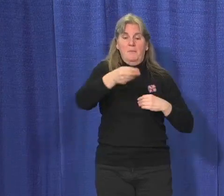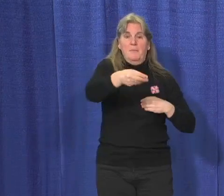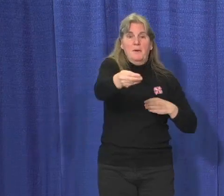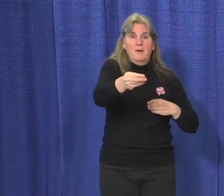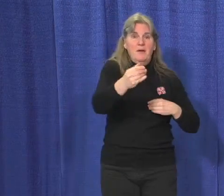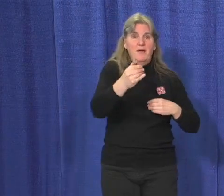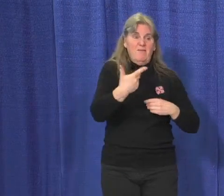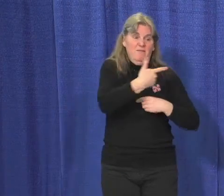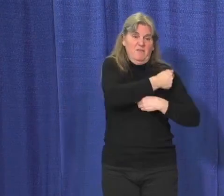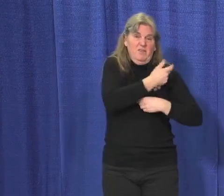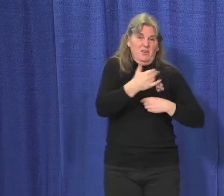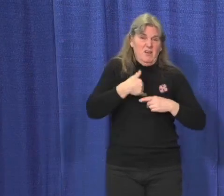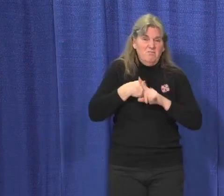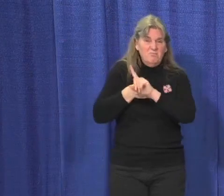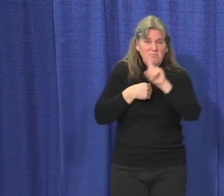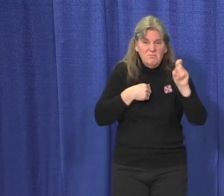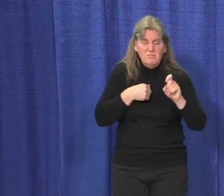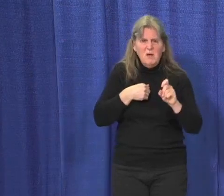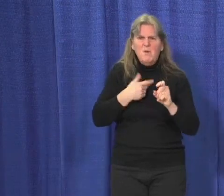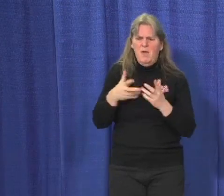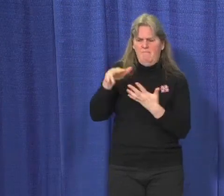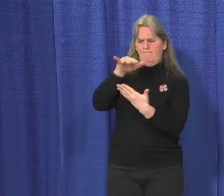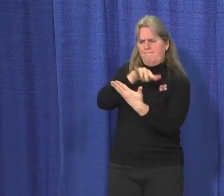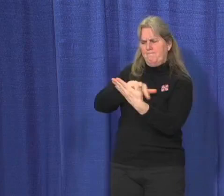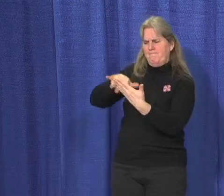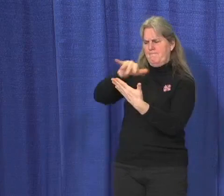It factors into this and we will